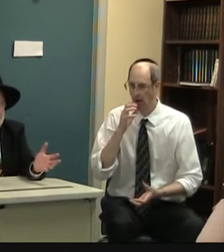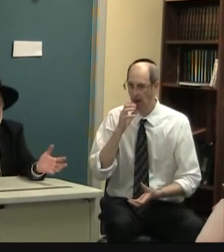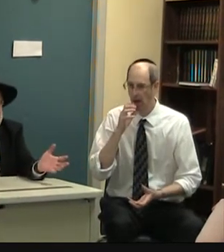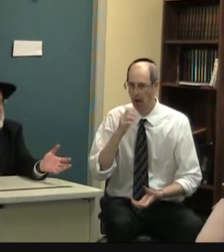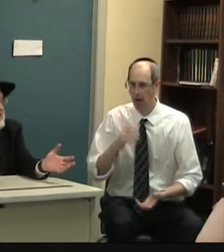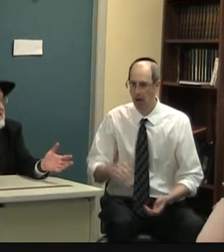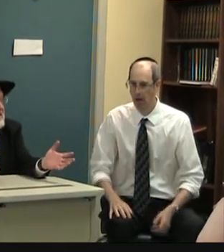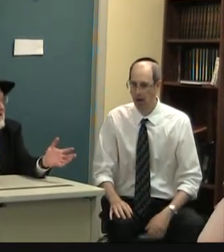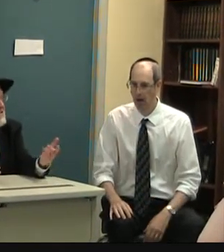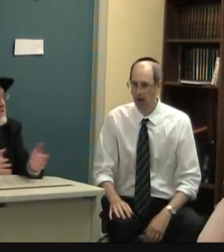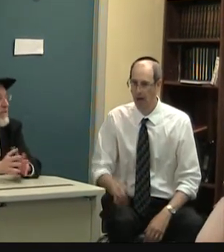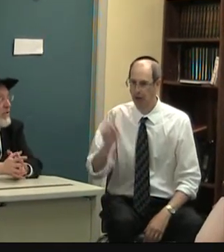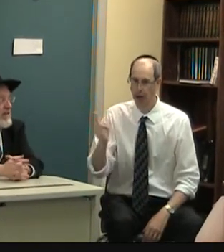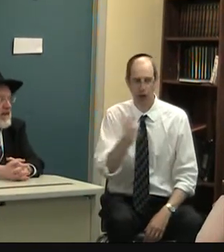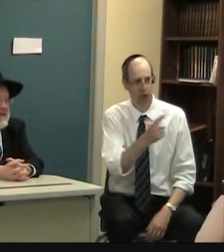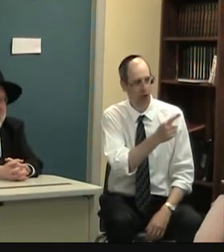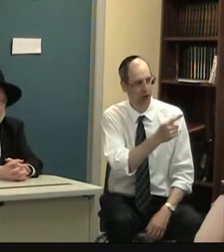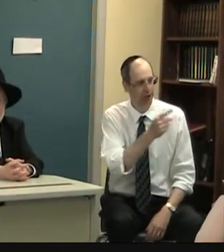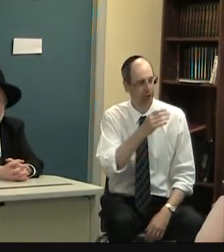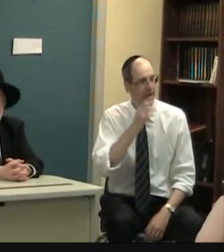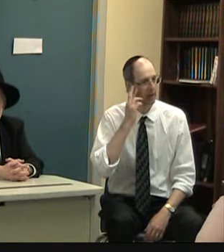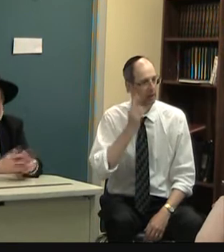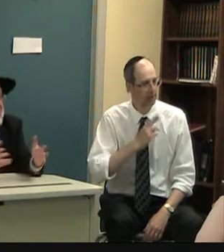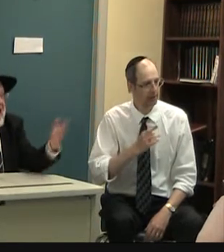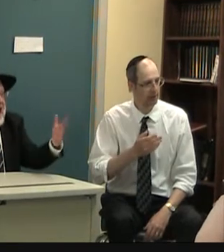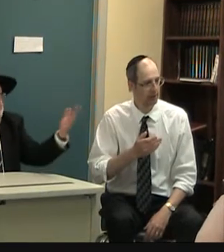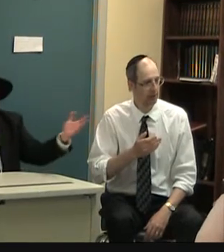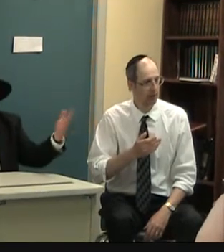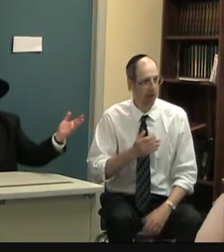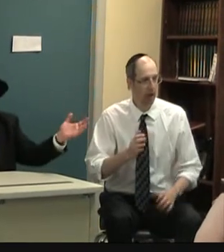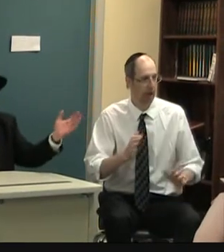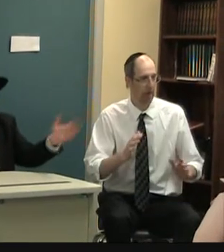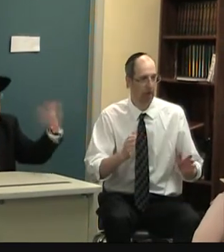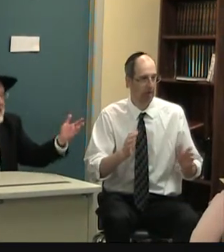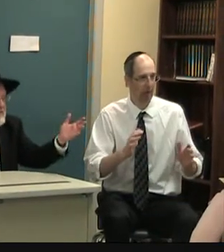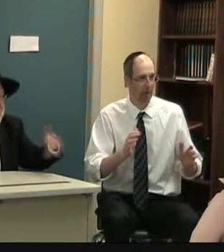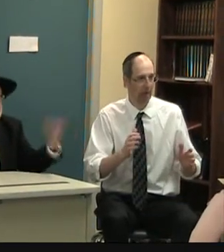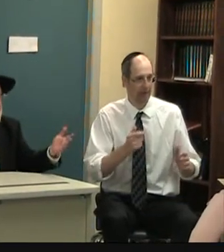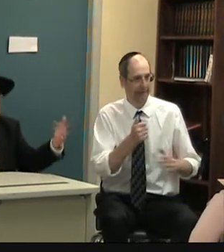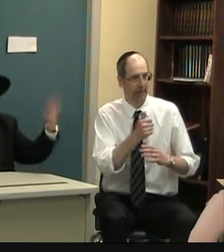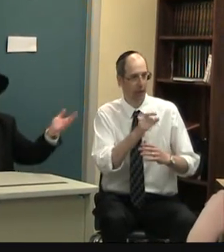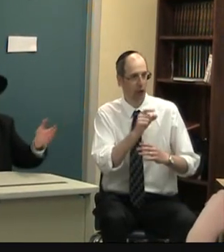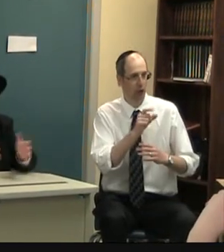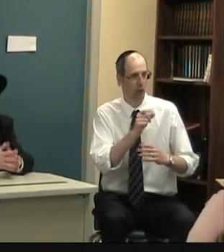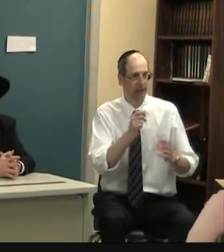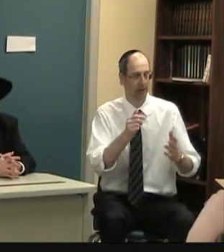He turns to their customer births of yellow bow before me he said Here are 10 rubles give me twenty was giveth he said